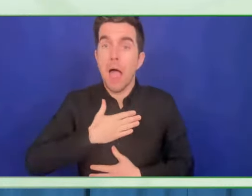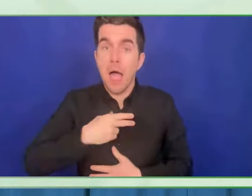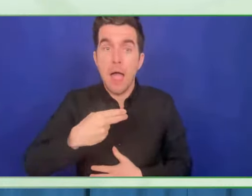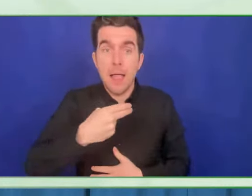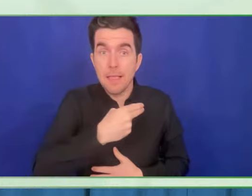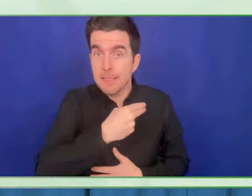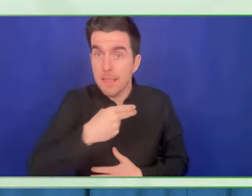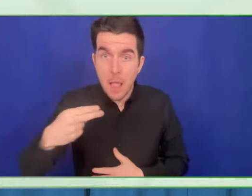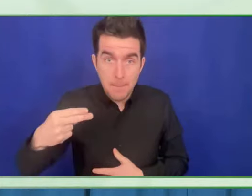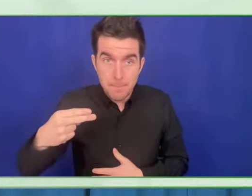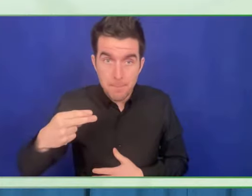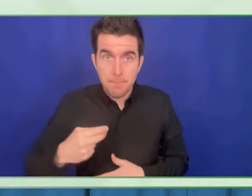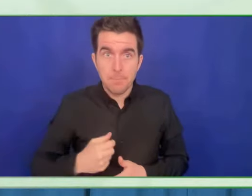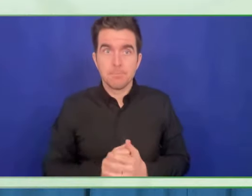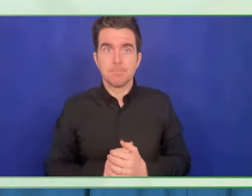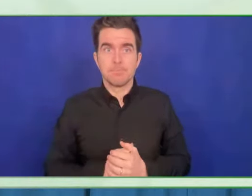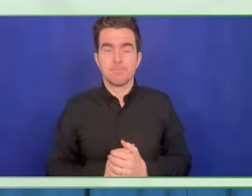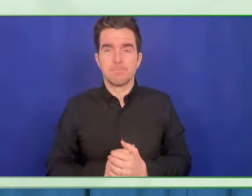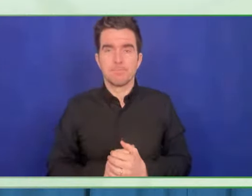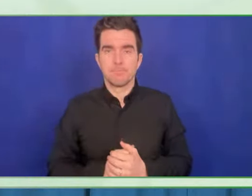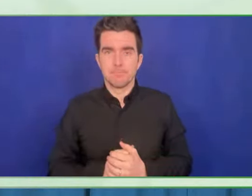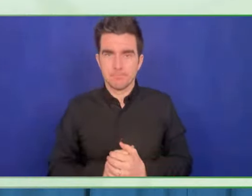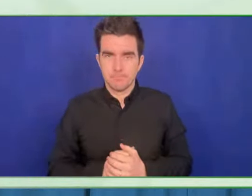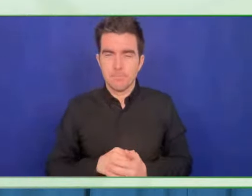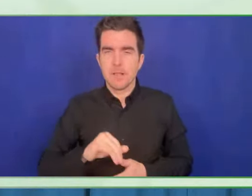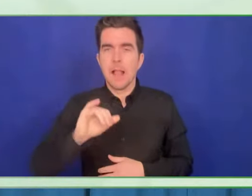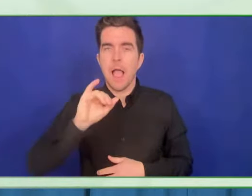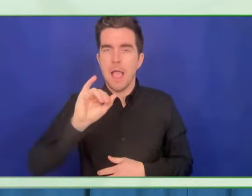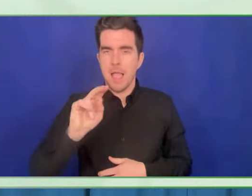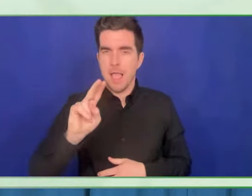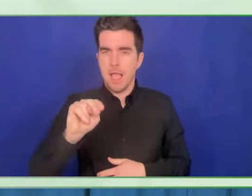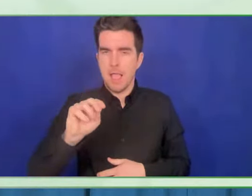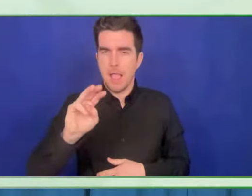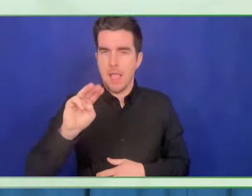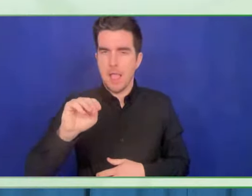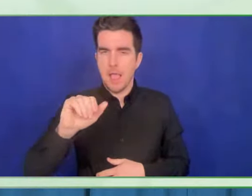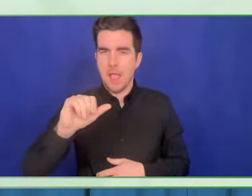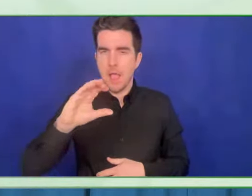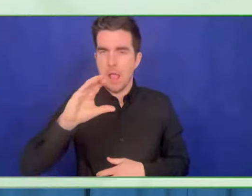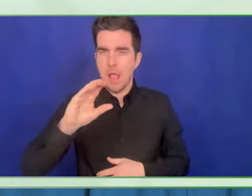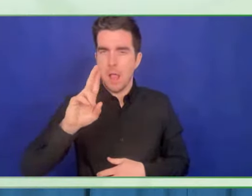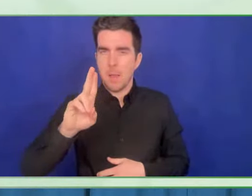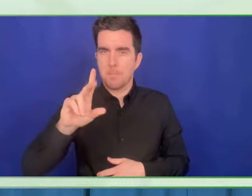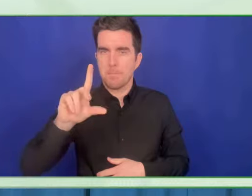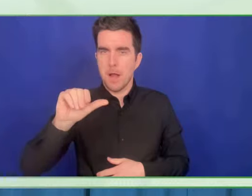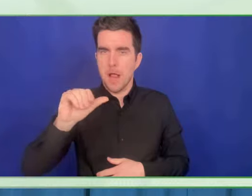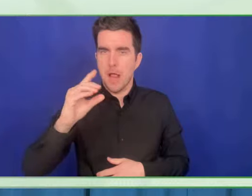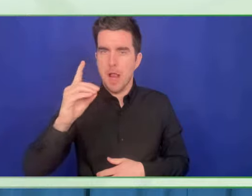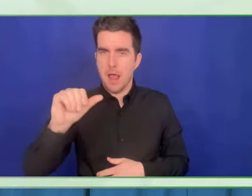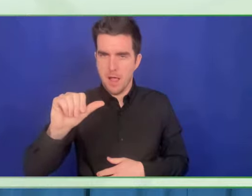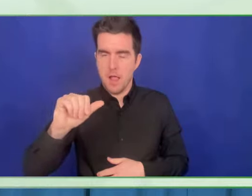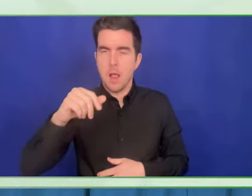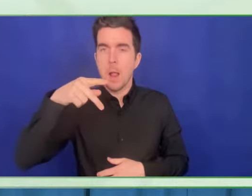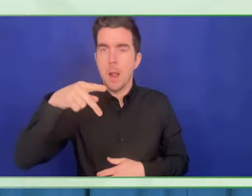that is responsible for the UN Convention on the Rights of Persons